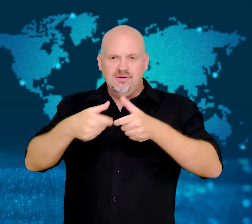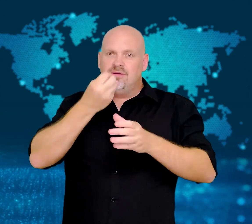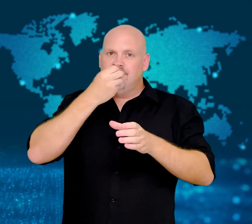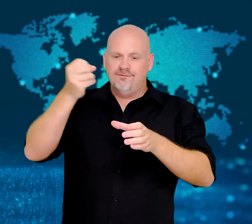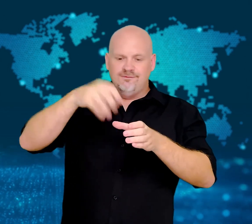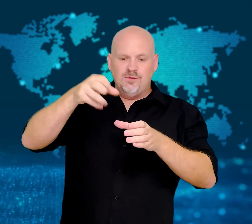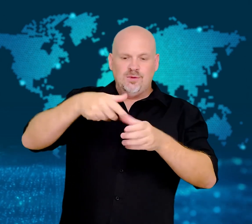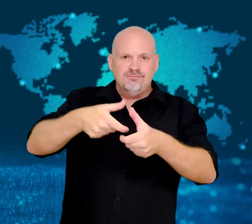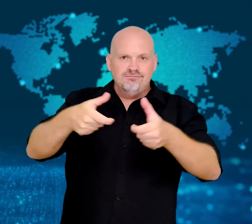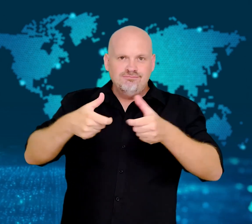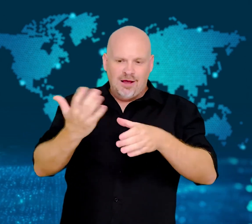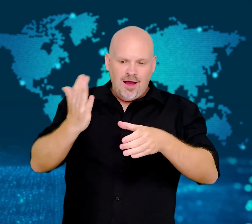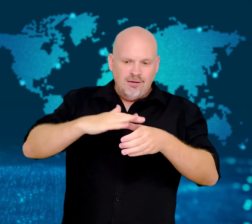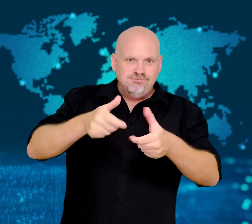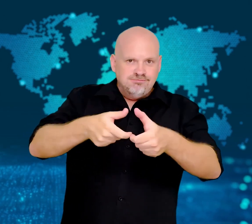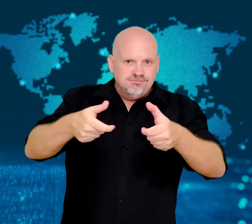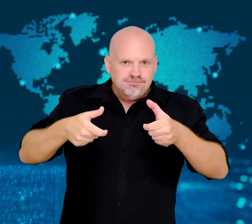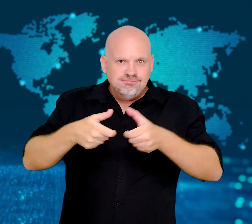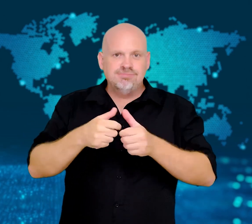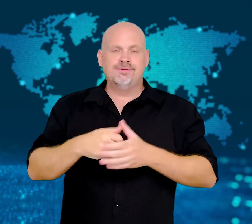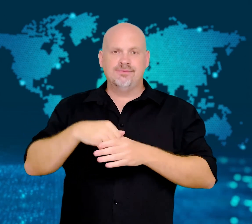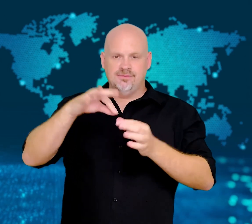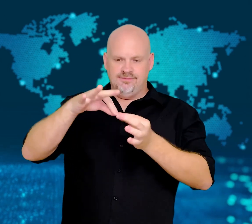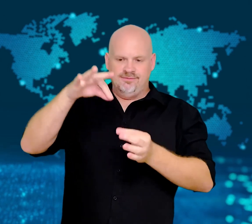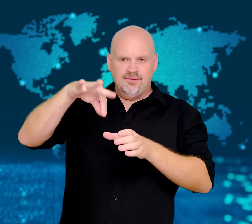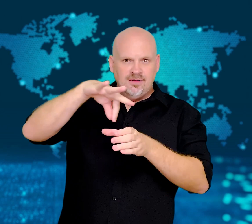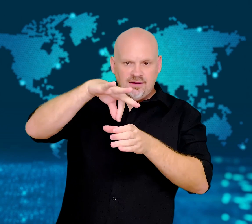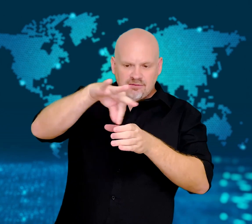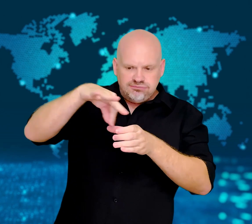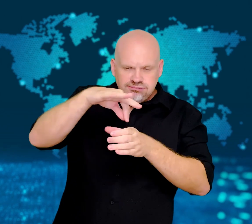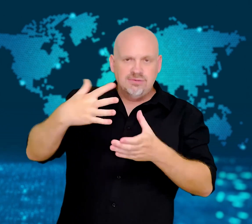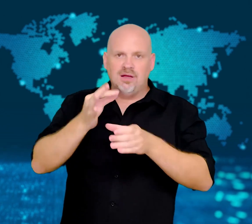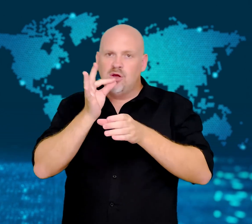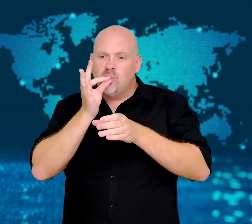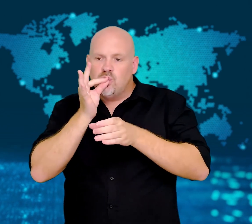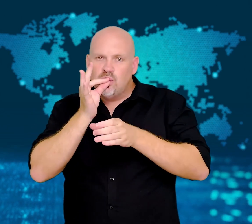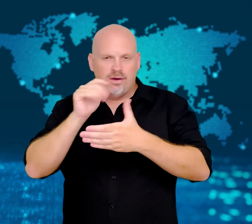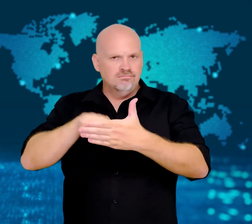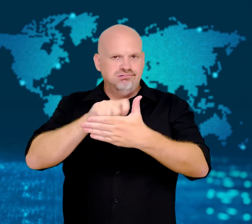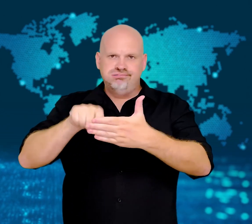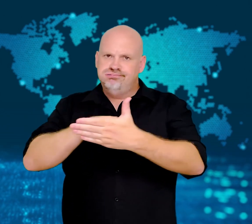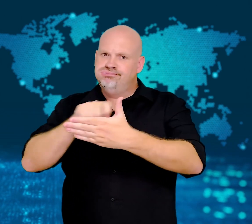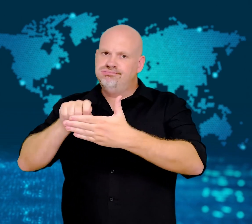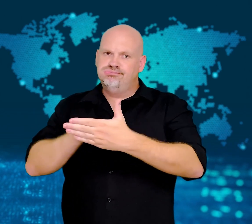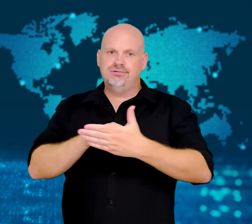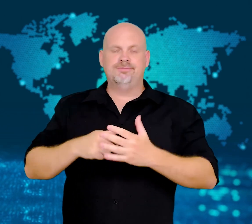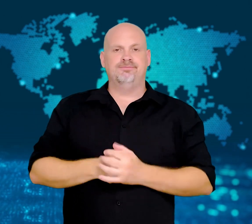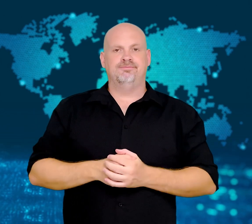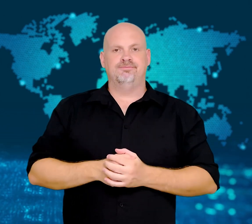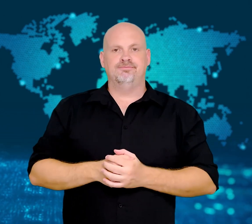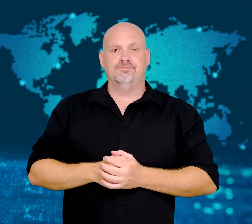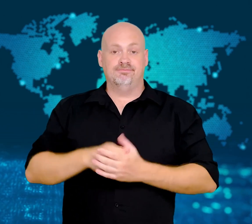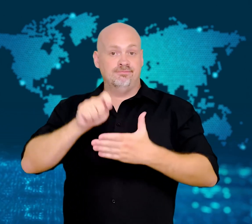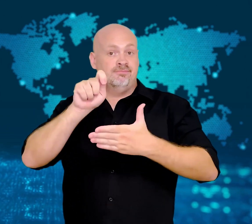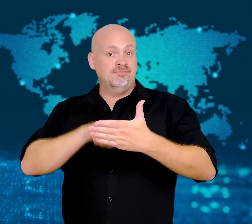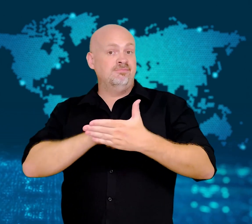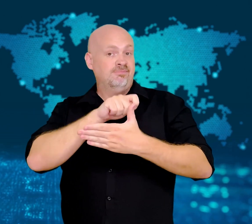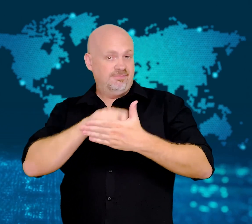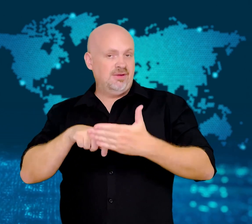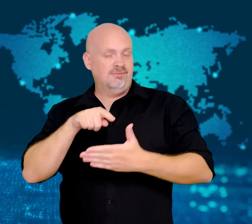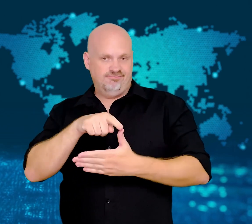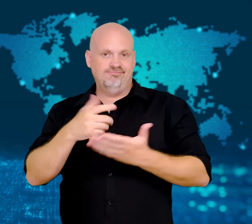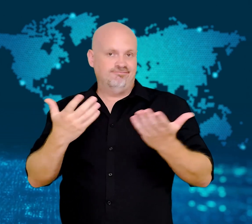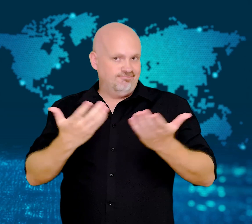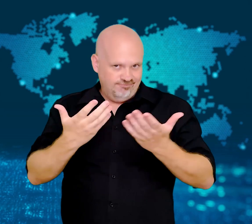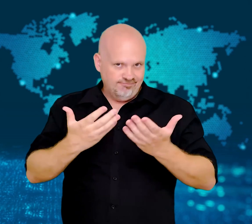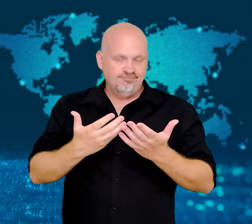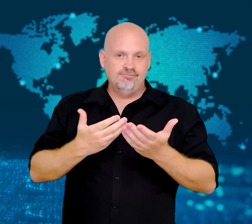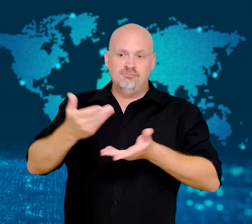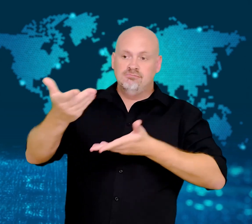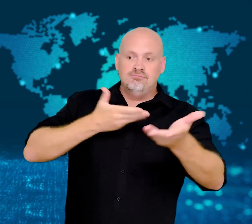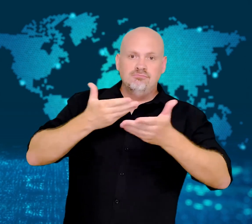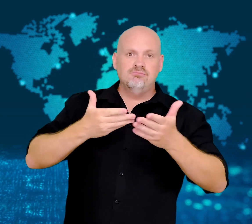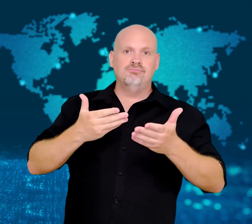The ban will include both the manufacture and the import of